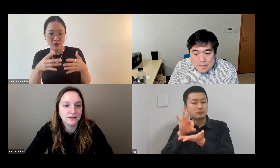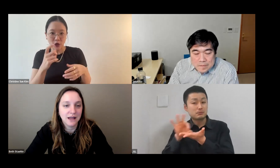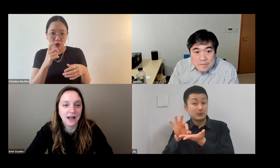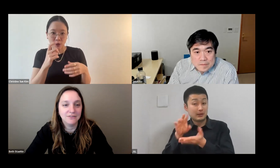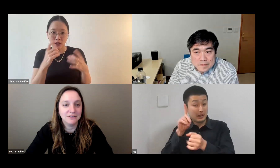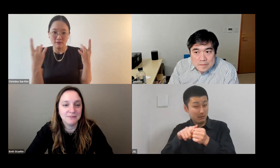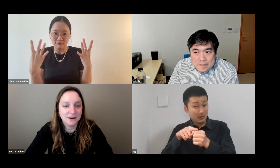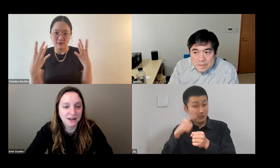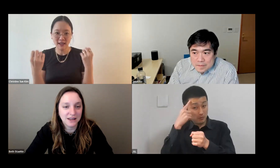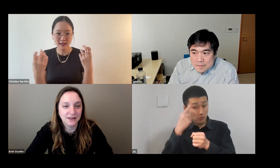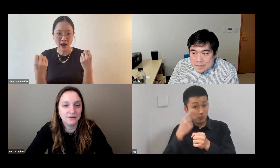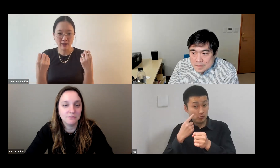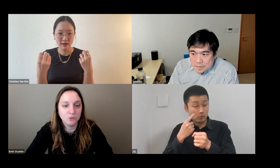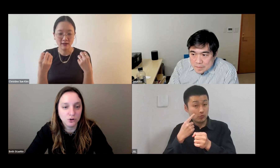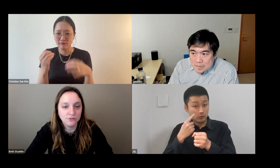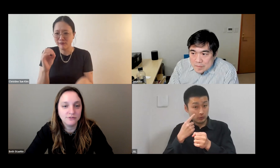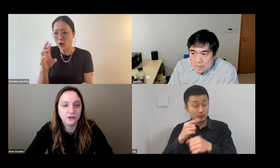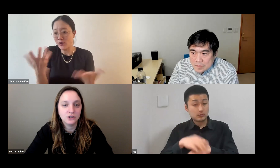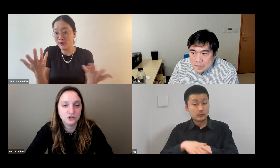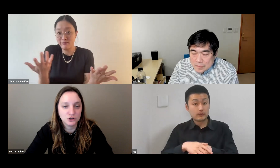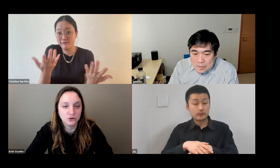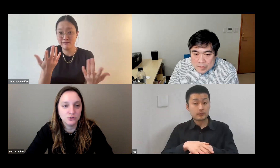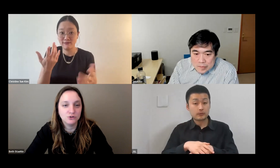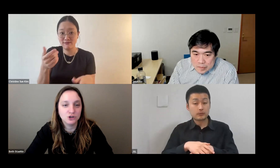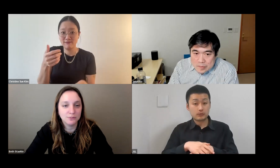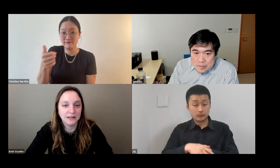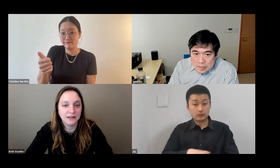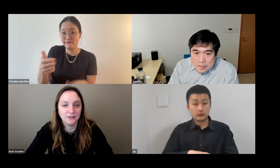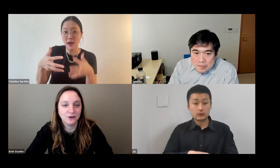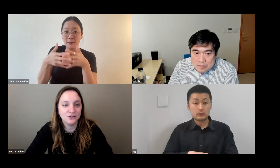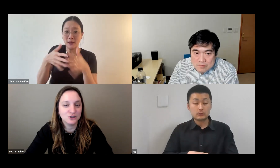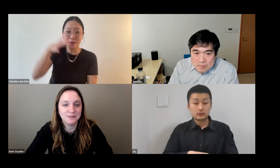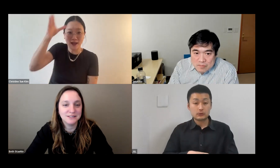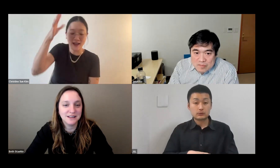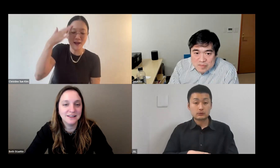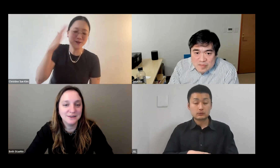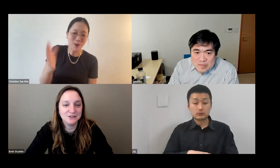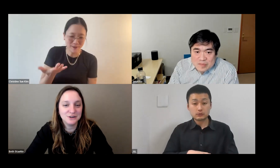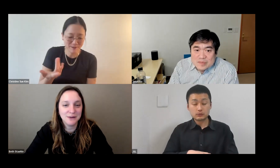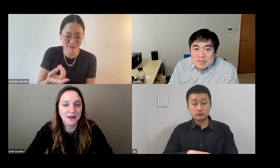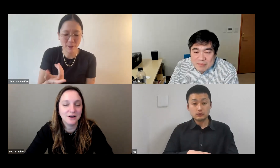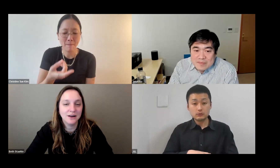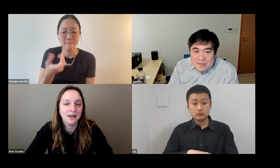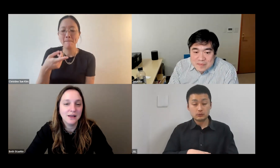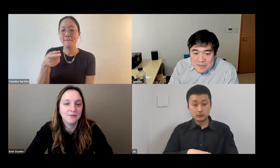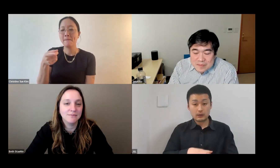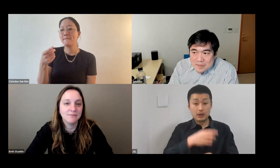have an American move to Germany and learn German sign language in a way,